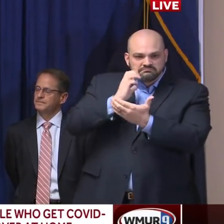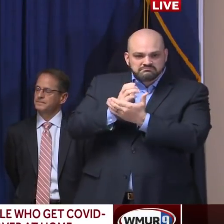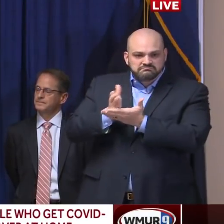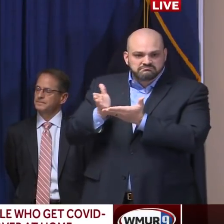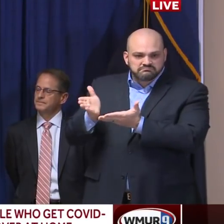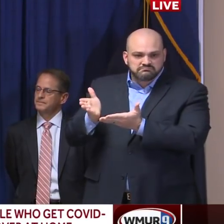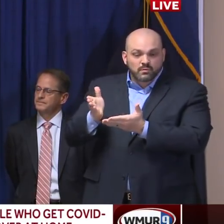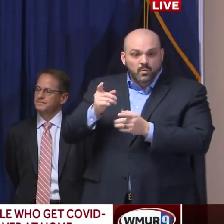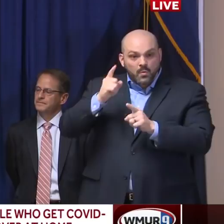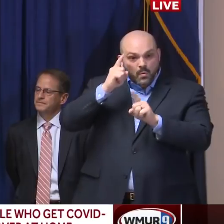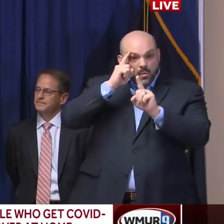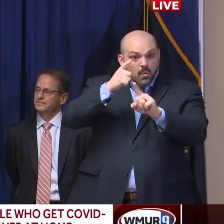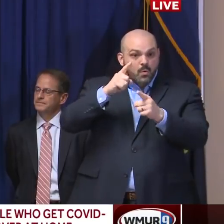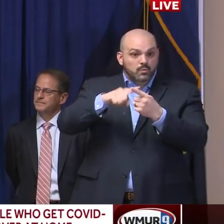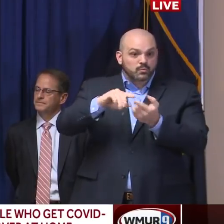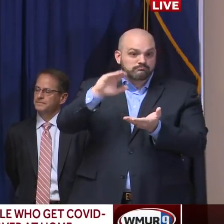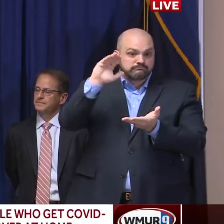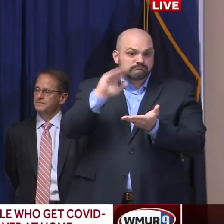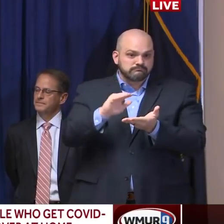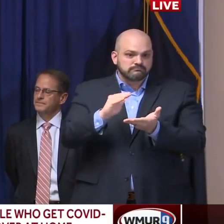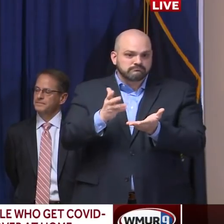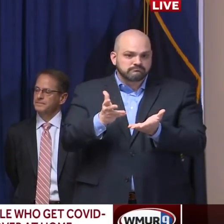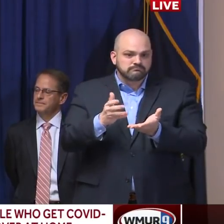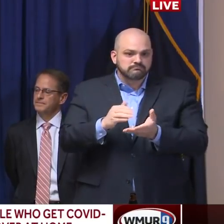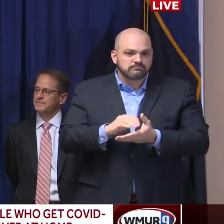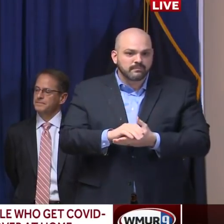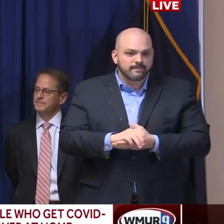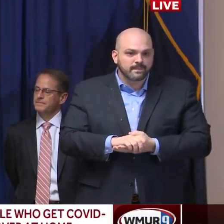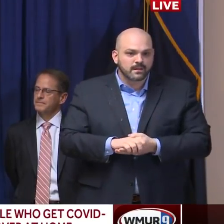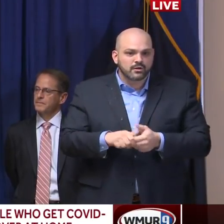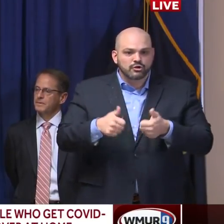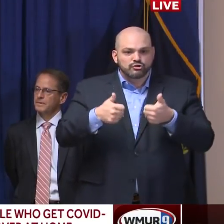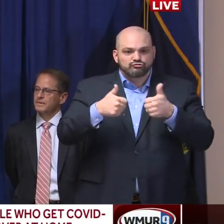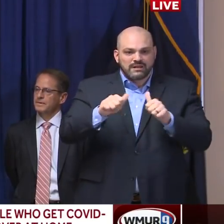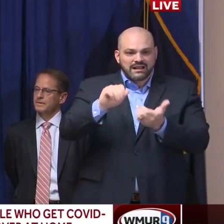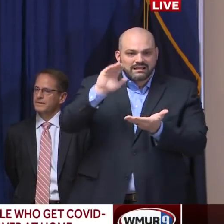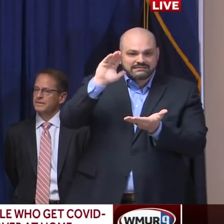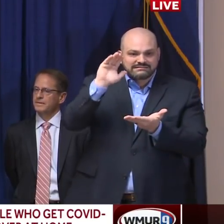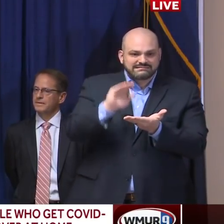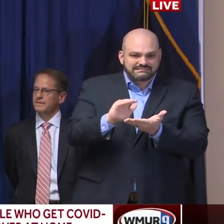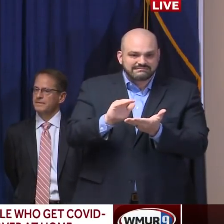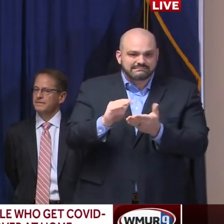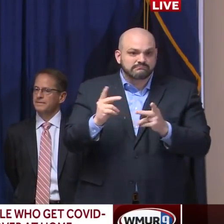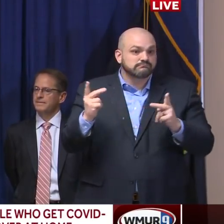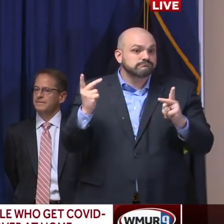THERE IS A GRAPHIC THAT LOOKS AT THE GOALS OF MITIGATION, WHICH HAVE THREE GENERAL GOALS.